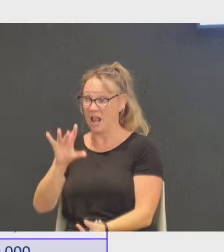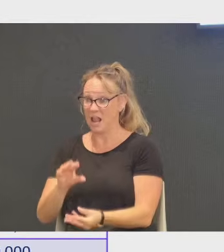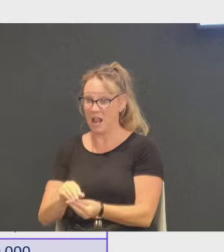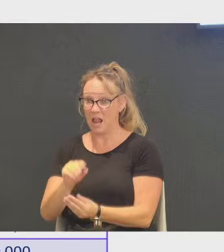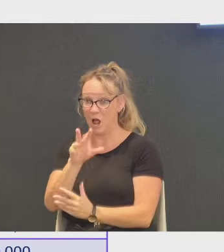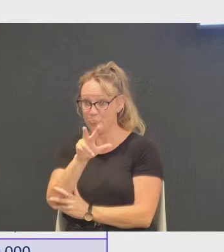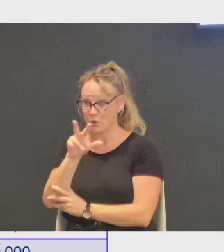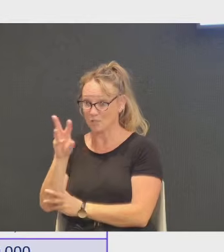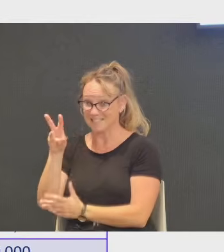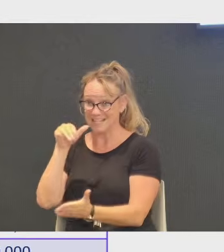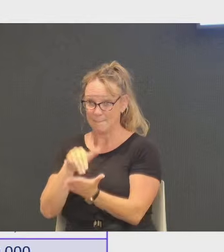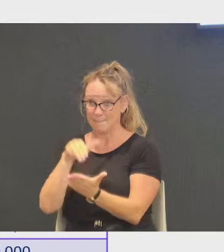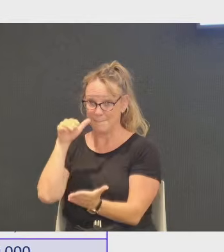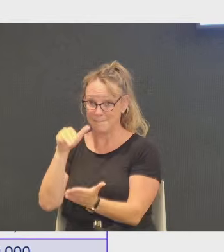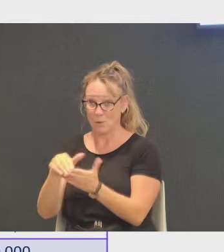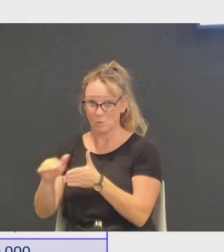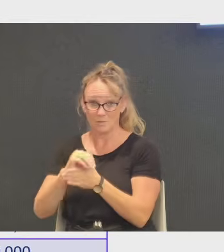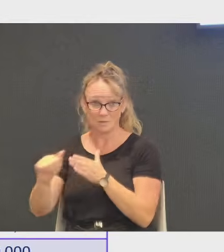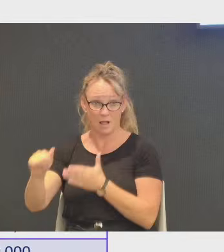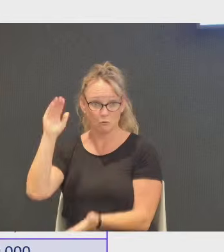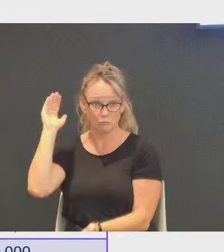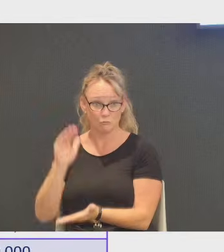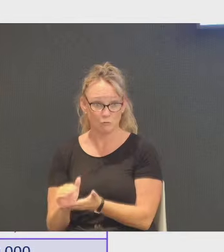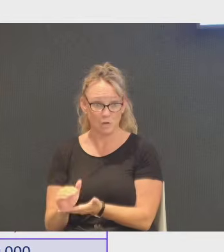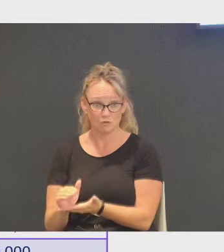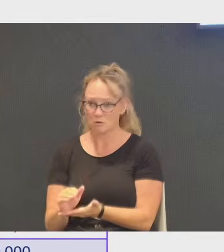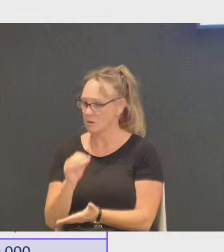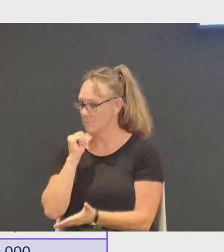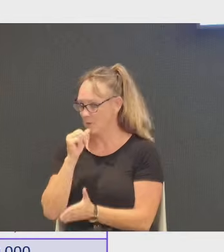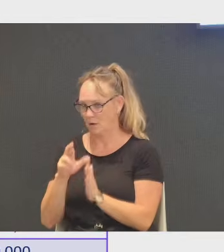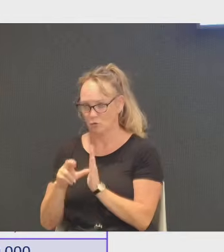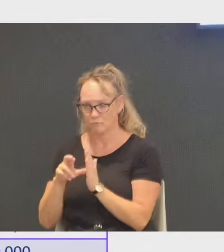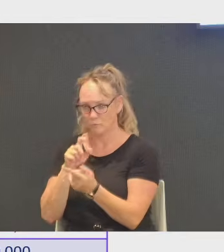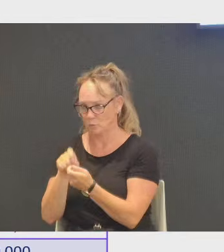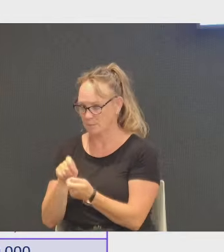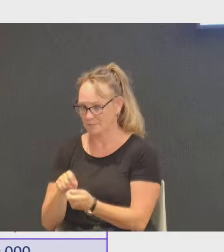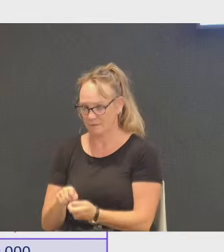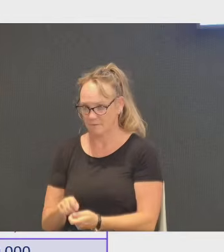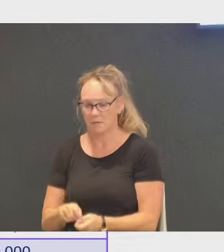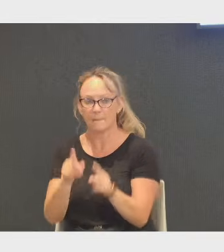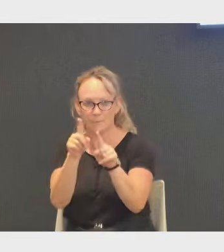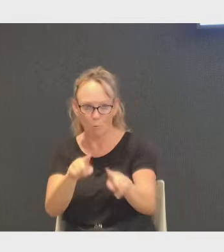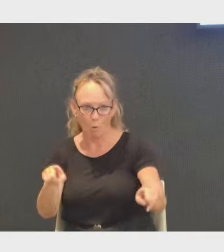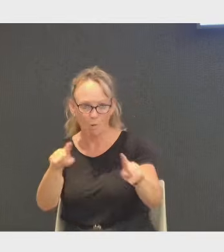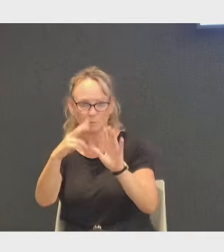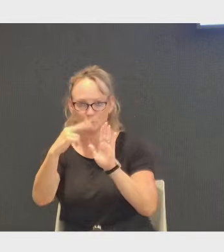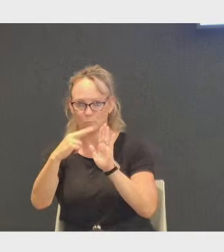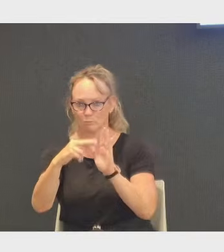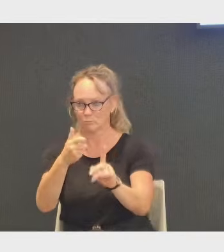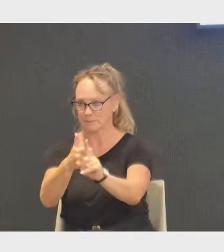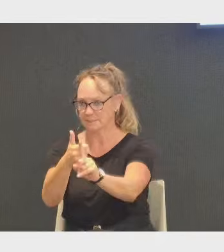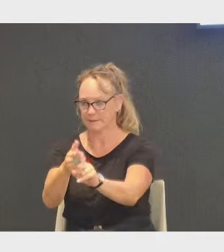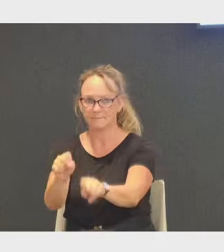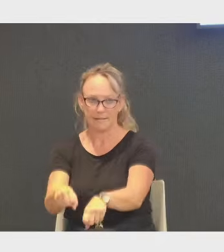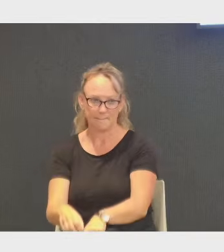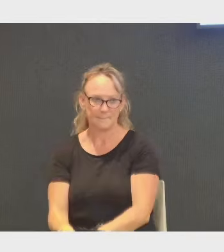through those specifically with all of you. but that is available to review. this is happening